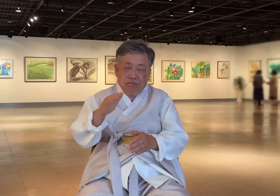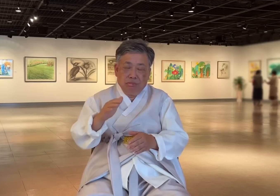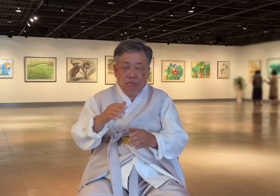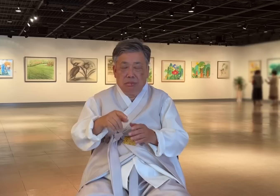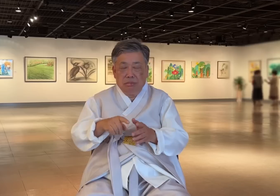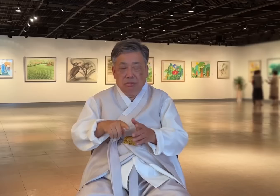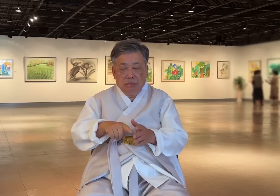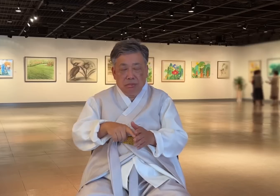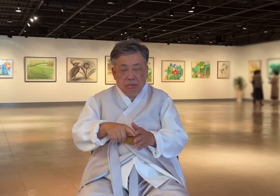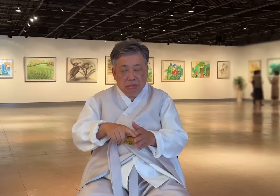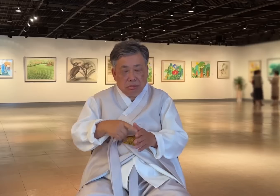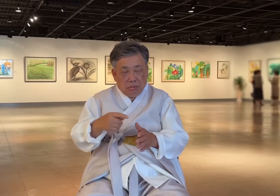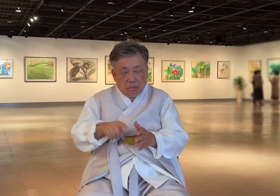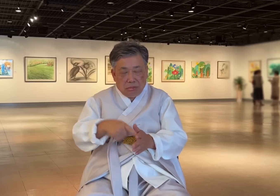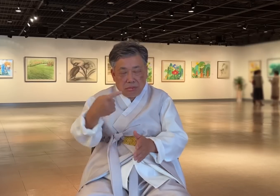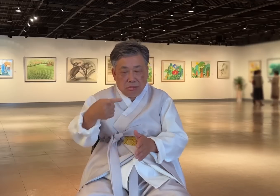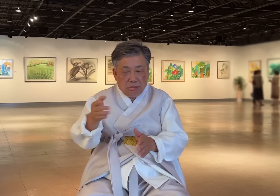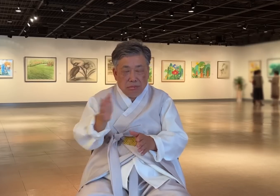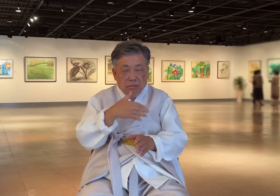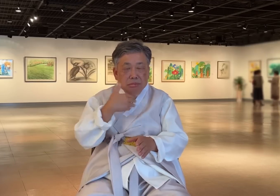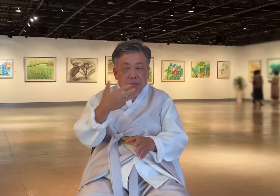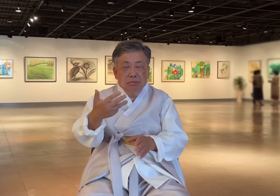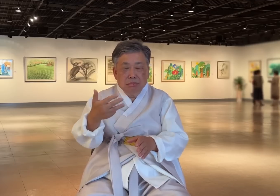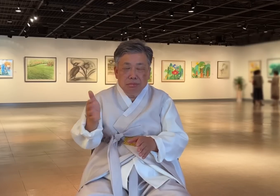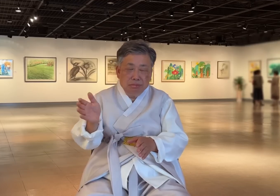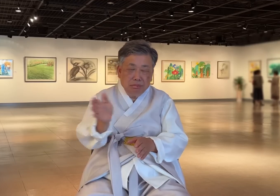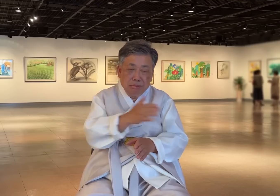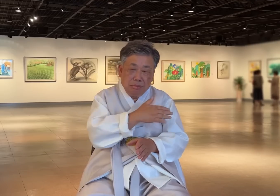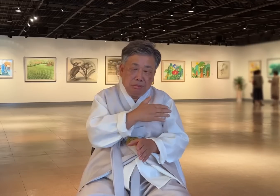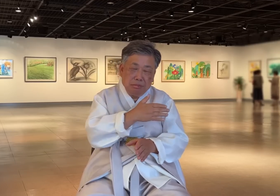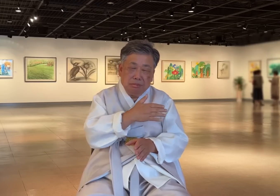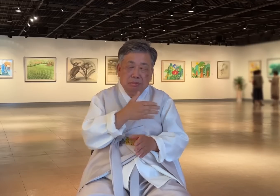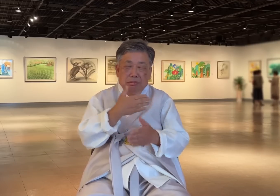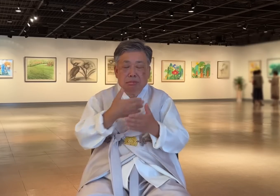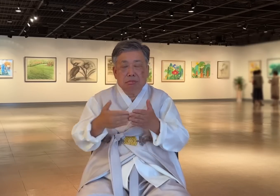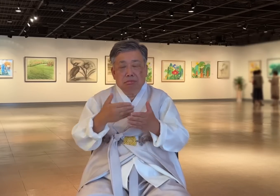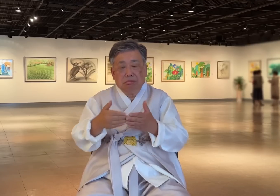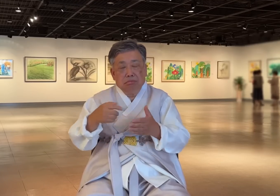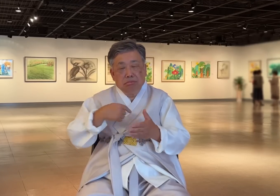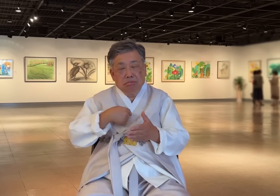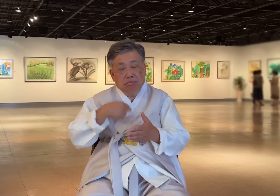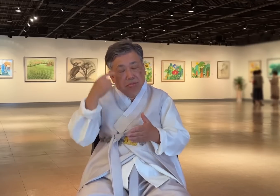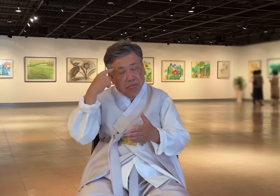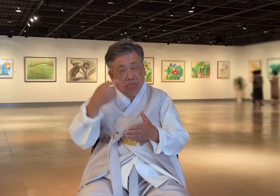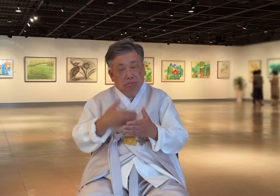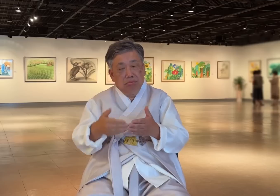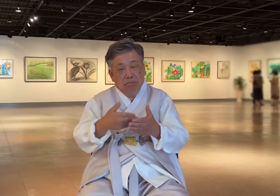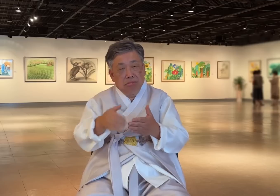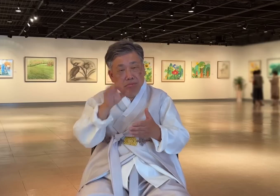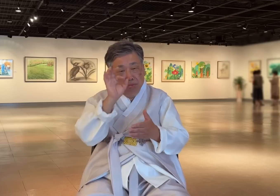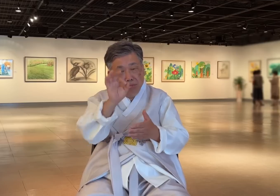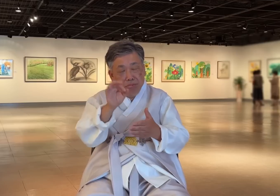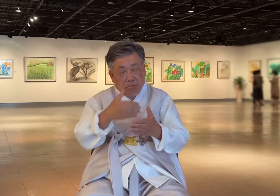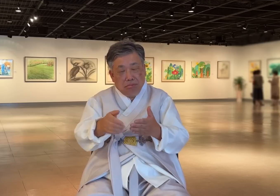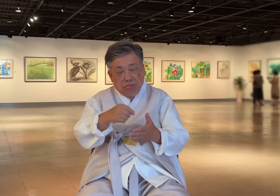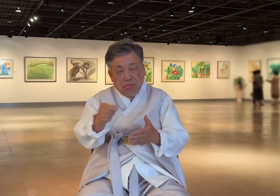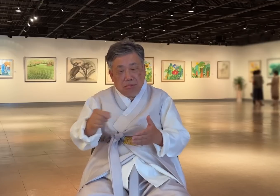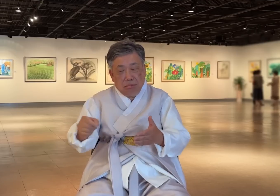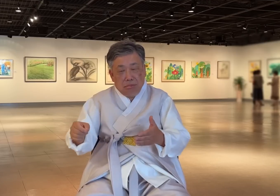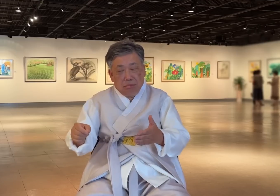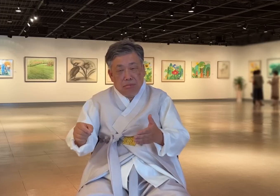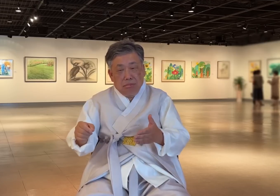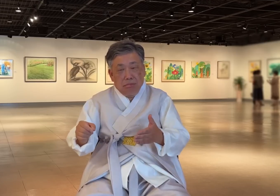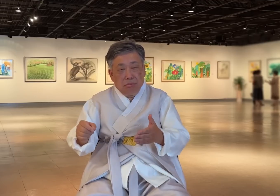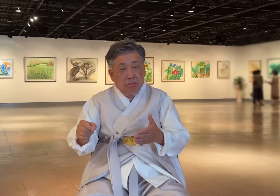Ever since I was 8 years old and in the first grade of elementary school, I had been drawing as I wanted, and